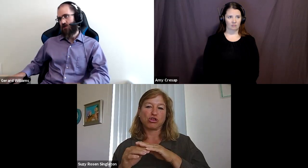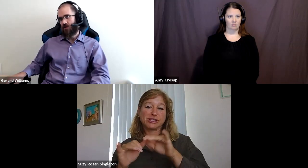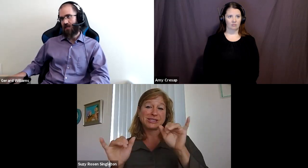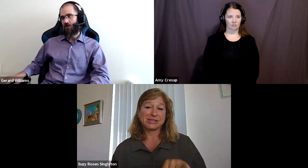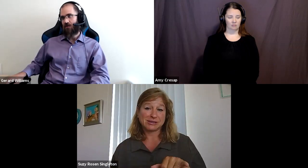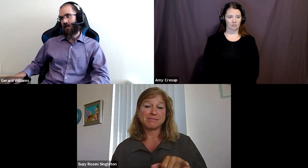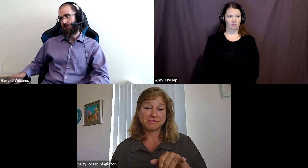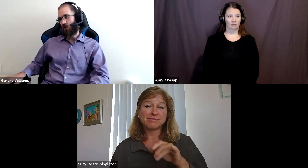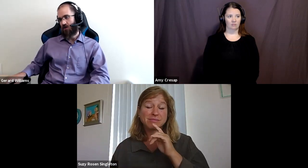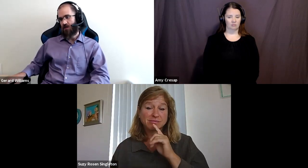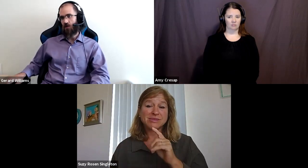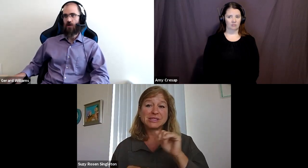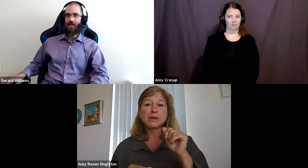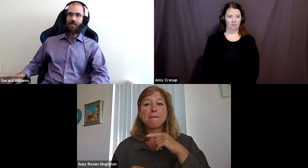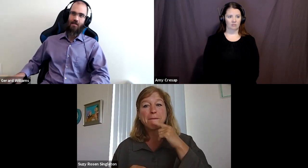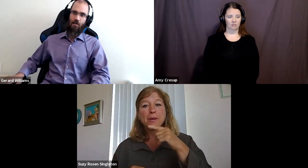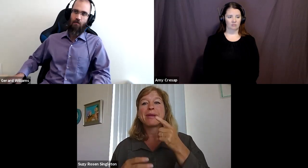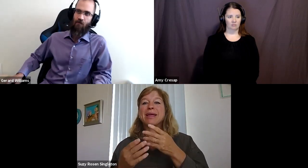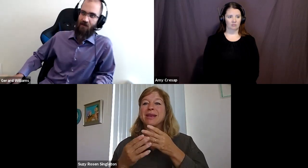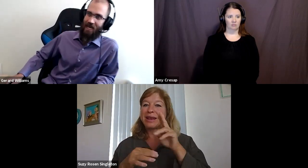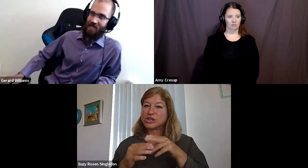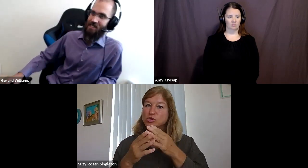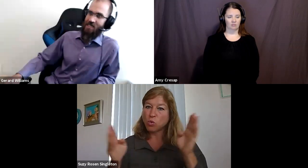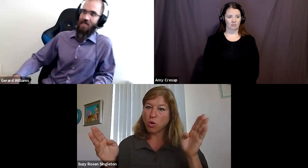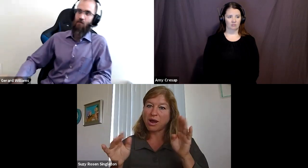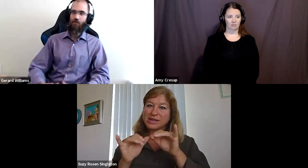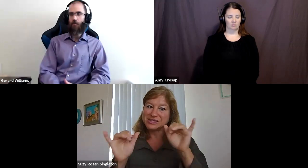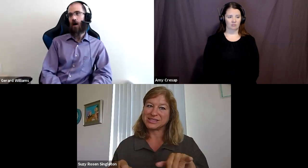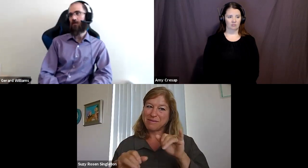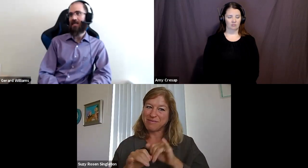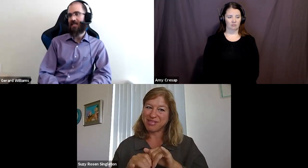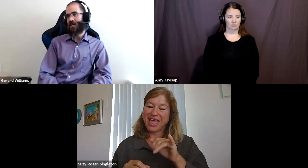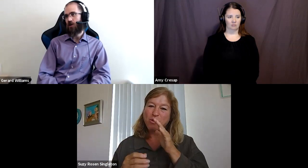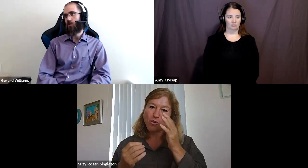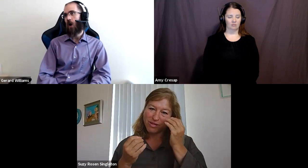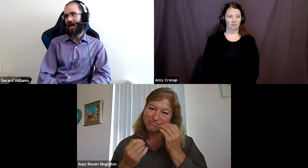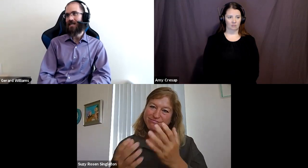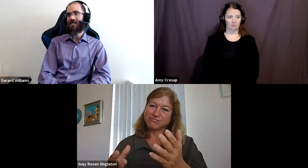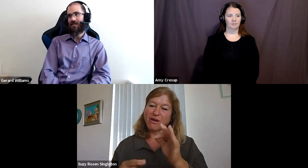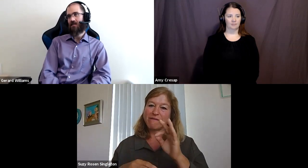And you'll see we've got emergency alerting system, that is the public nationwide system